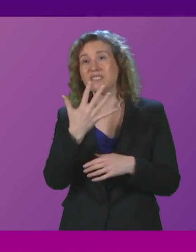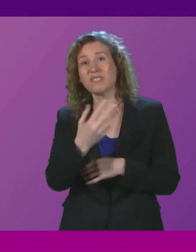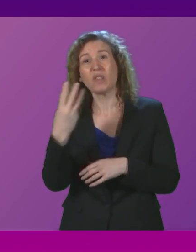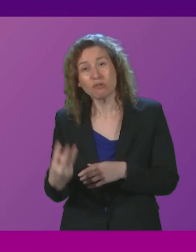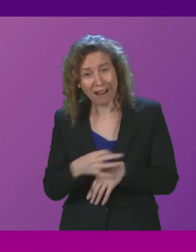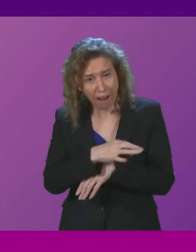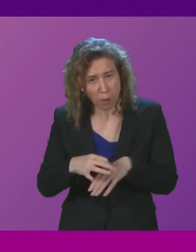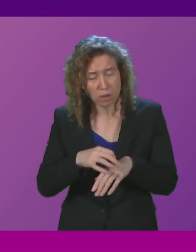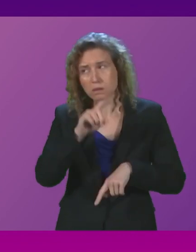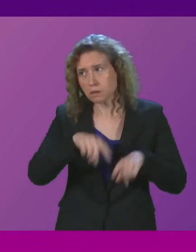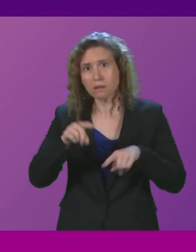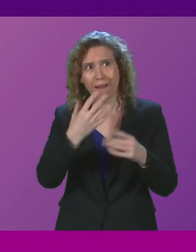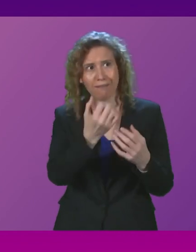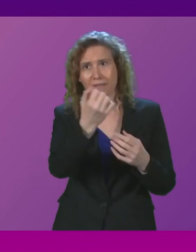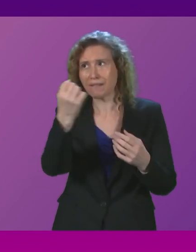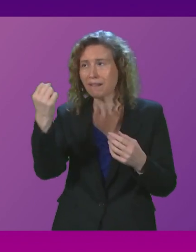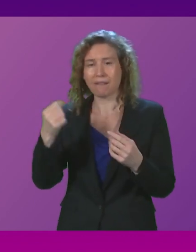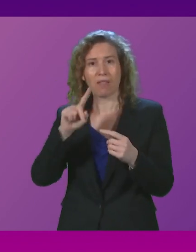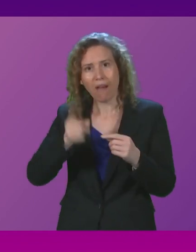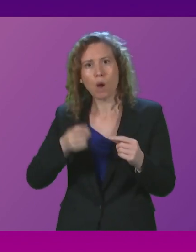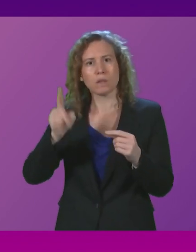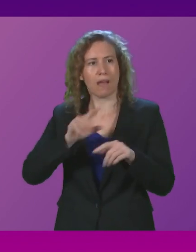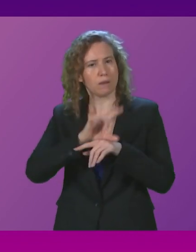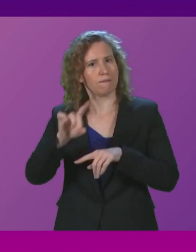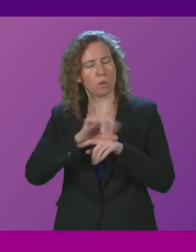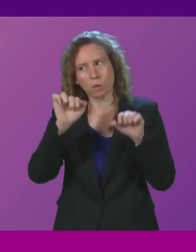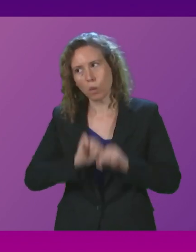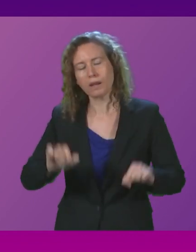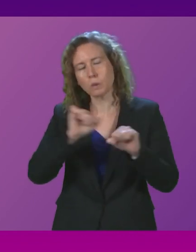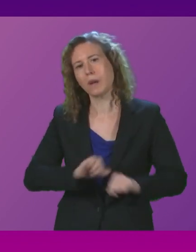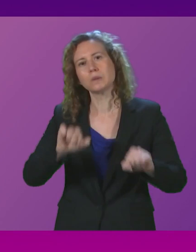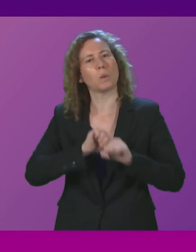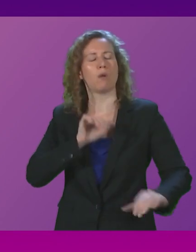There are thousands of people waiting each week for longer than the Government’s target time.